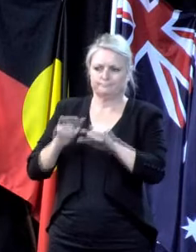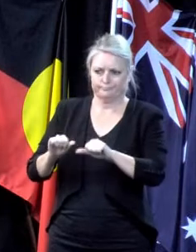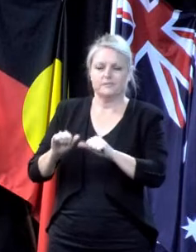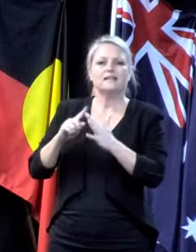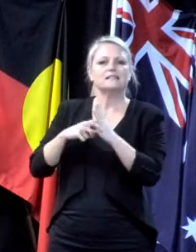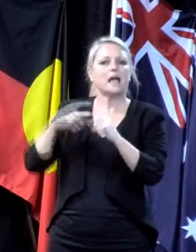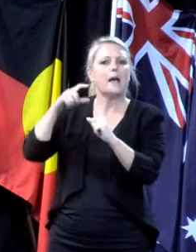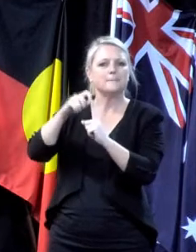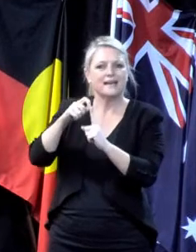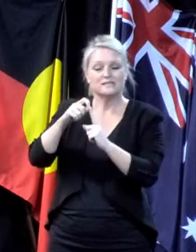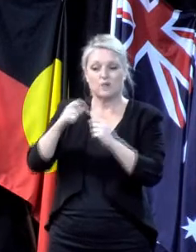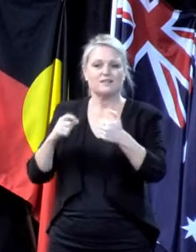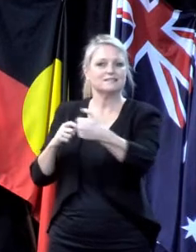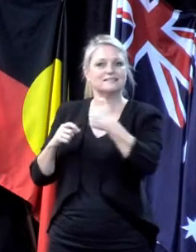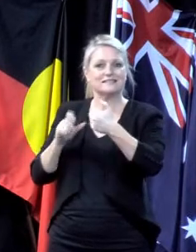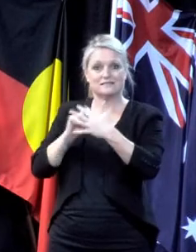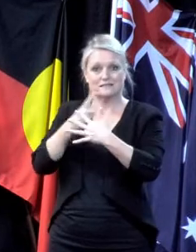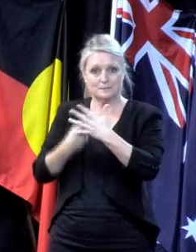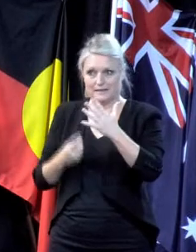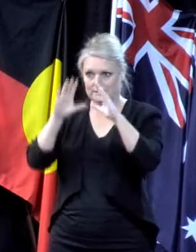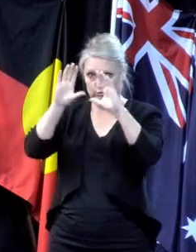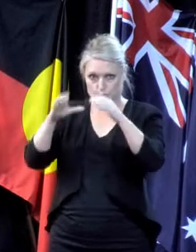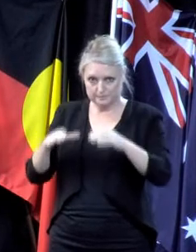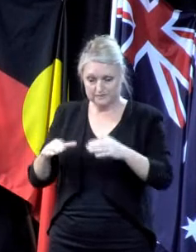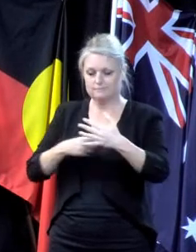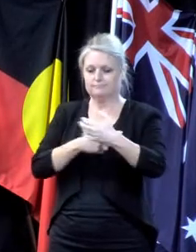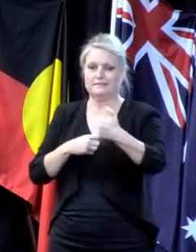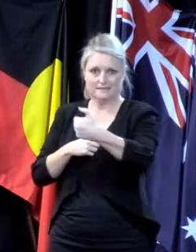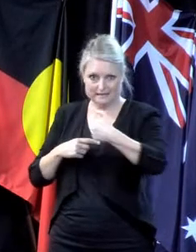we use that for verification and we then have staff